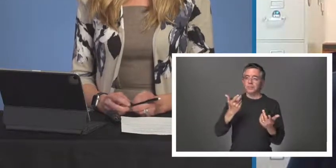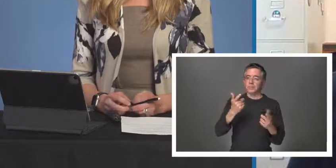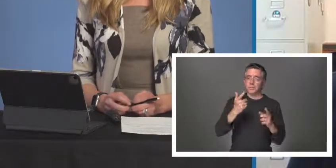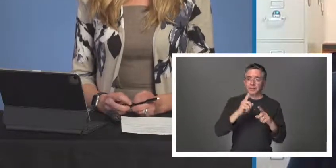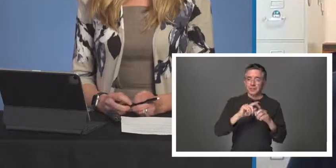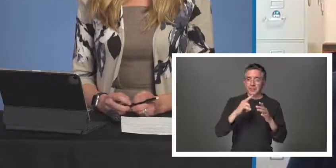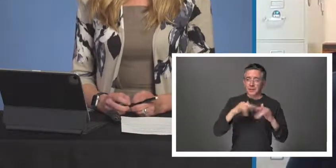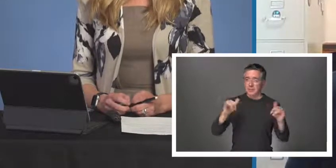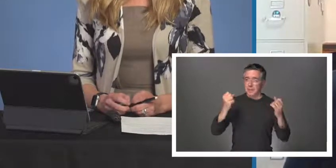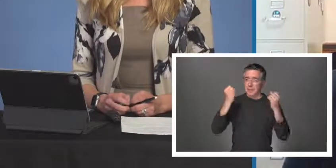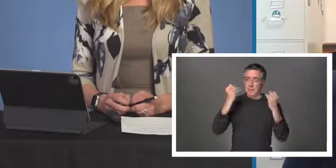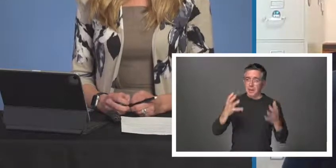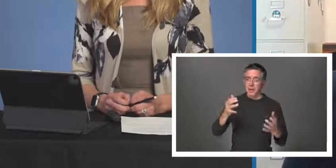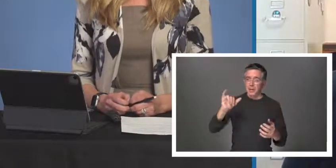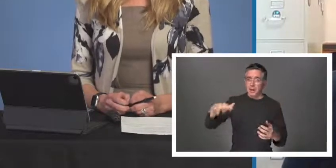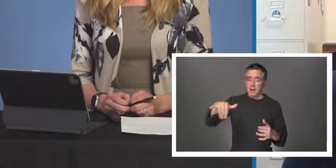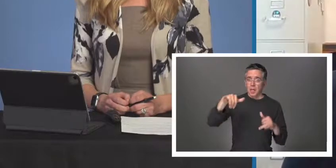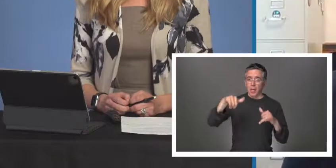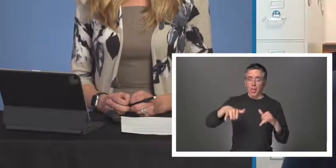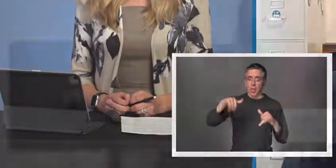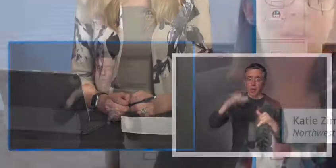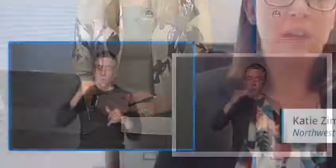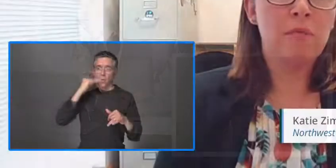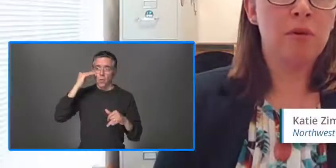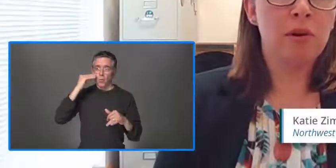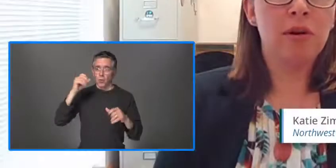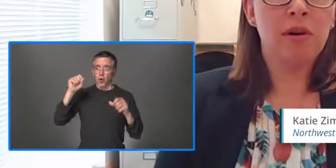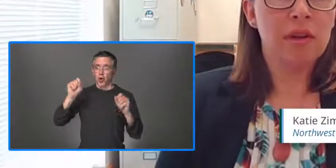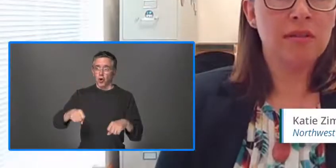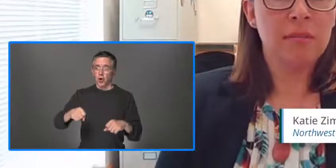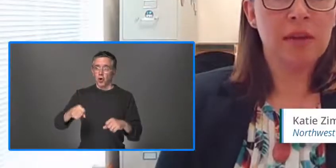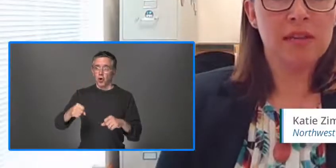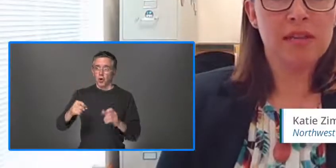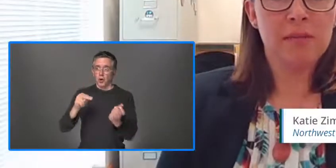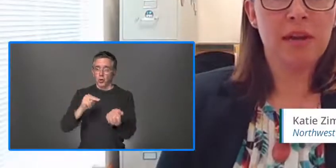out in the community. So each of them, or in some cases